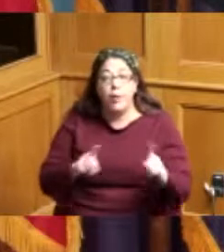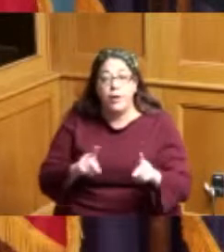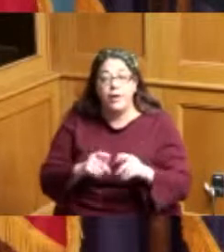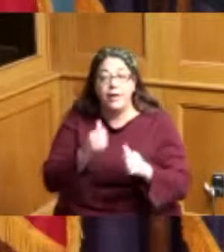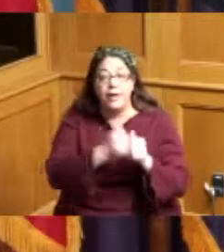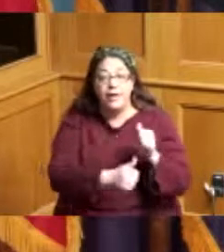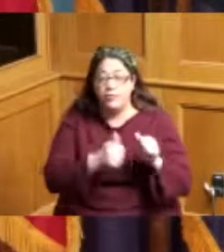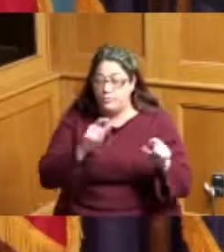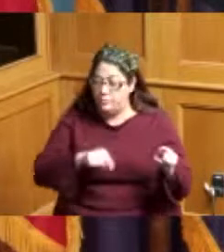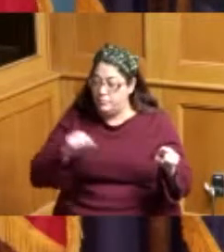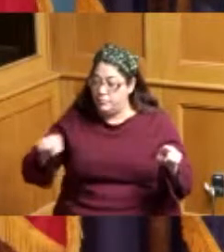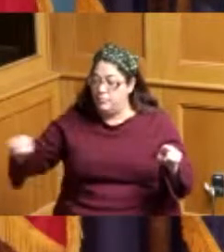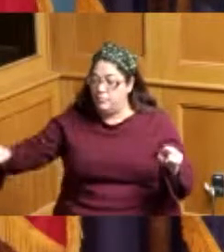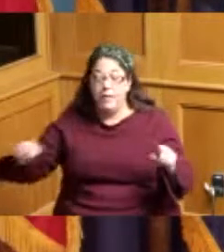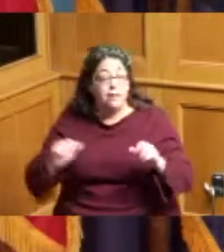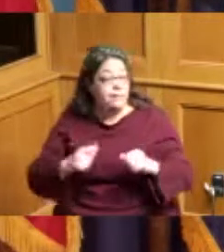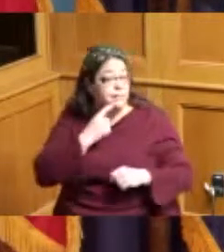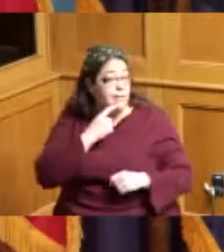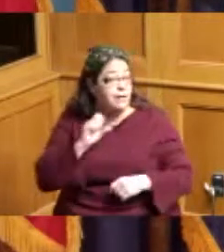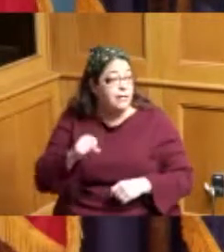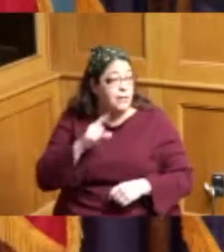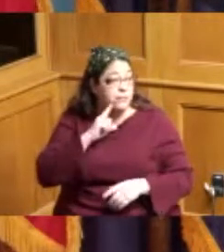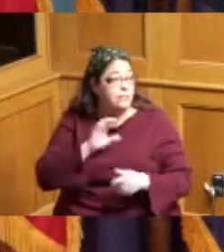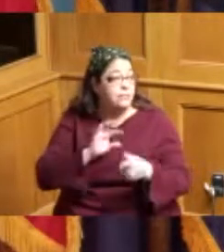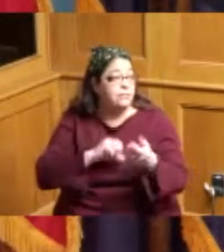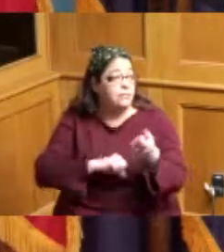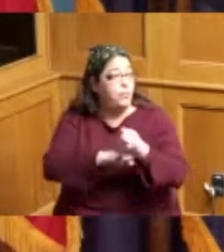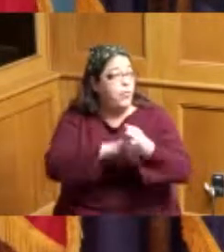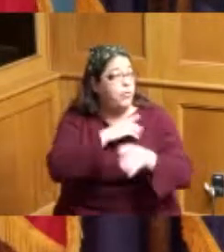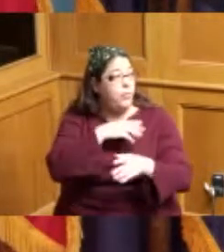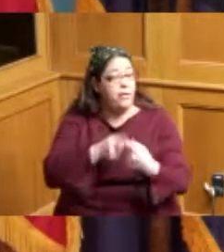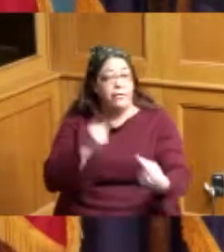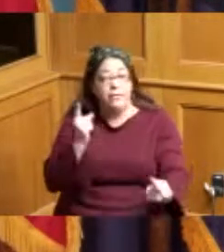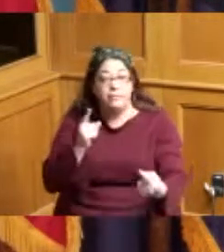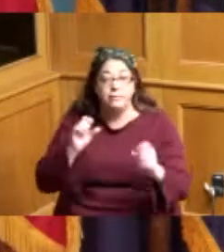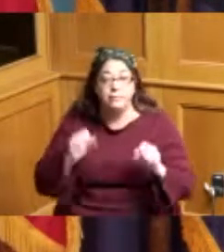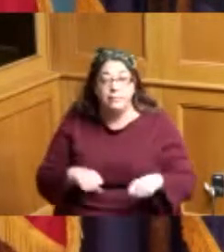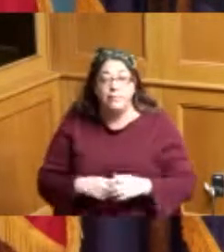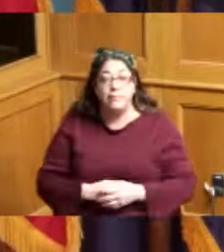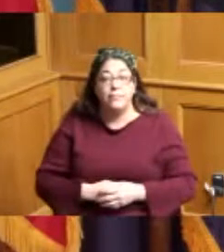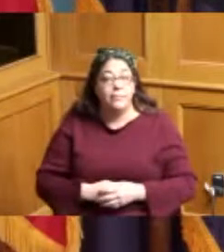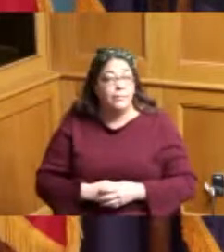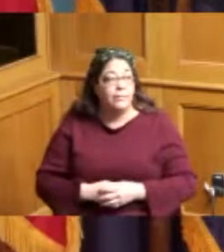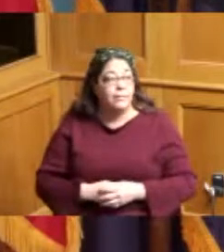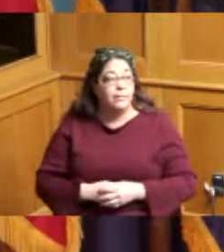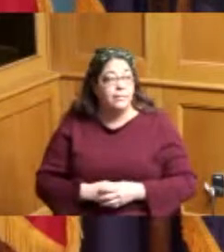right to say whether or not they're for it or they're against this particular model so I thank